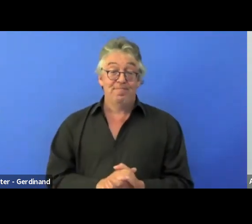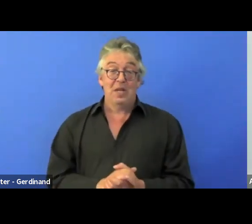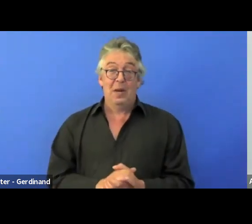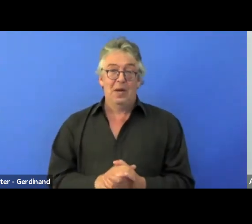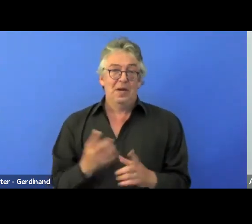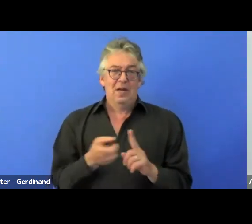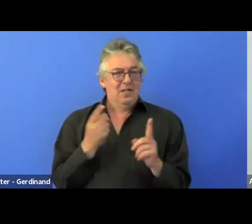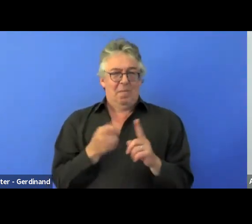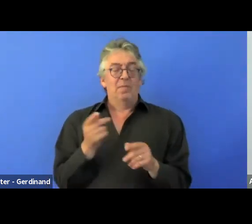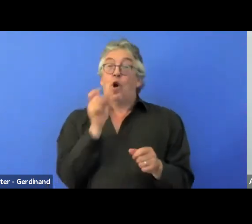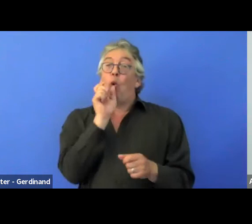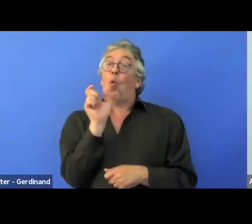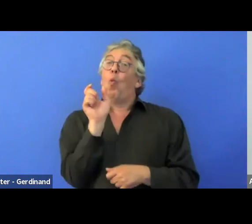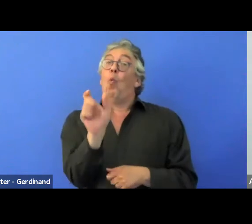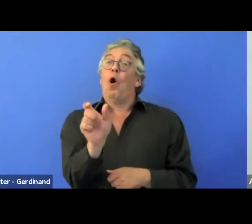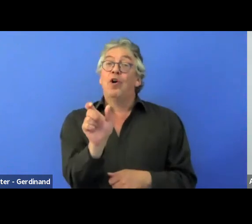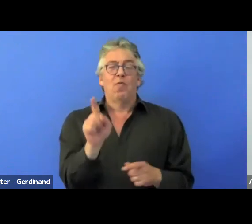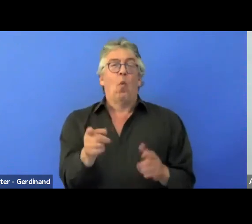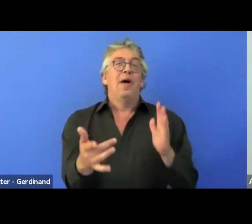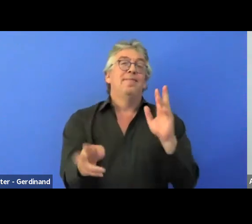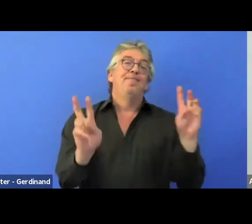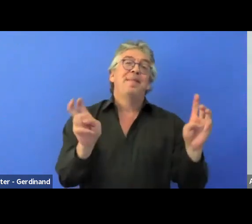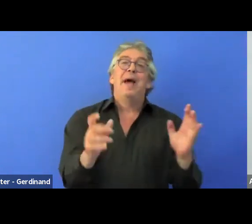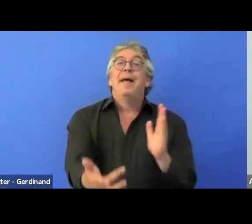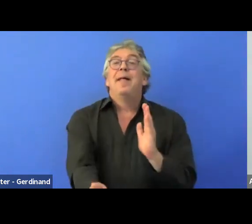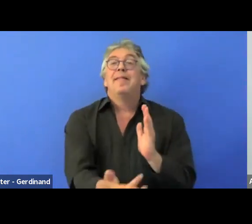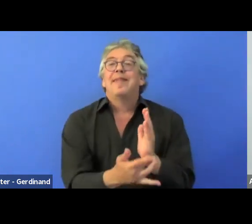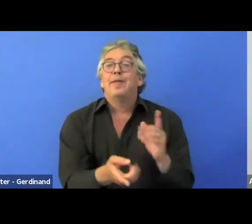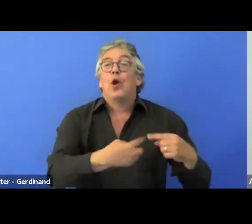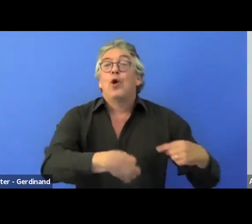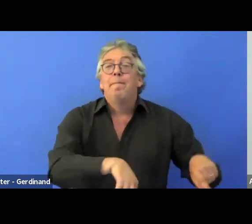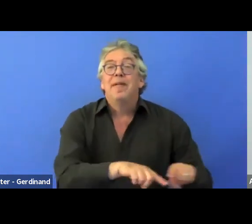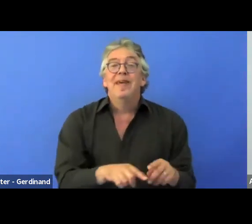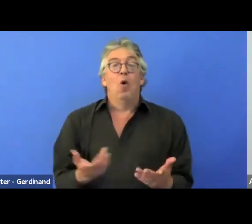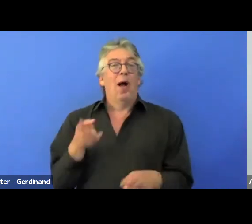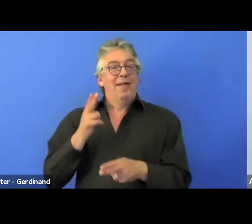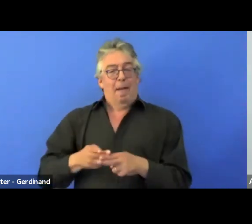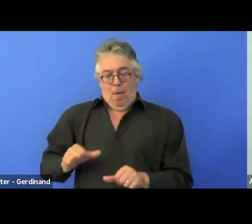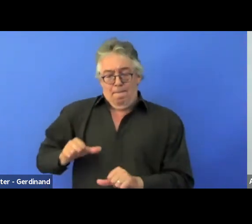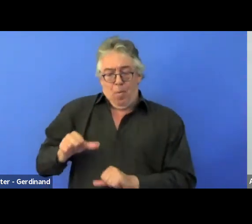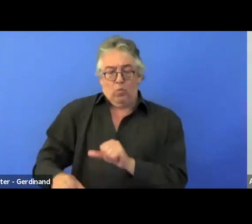these technical committees and procedures, they are more complicated than they should be.